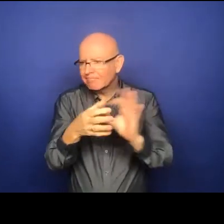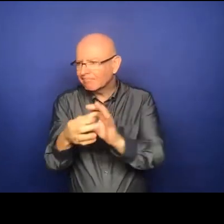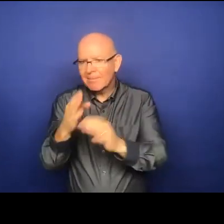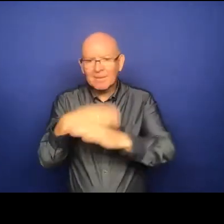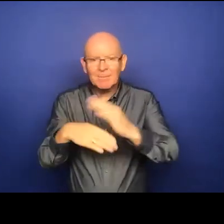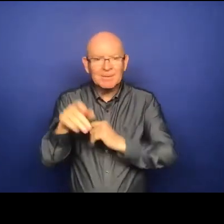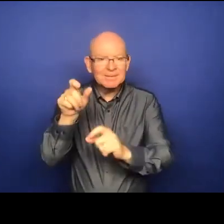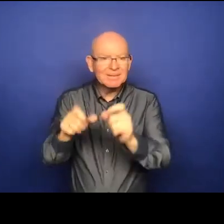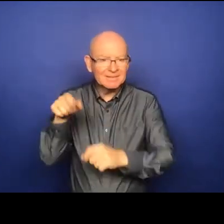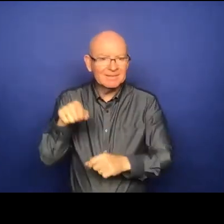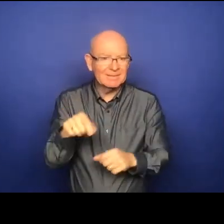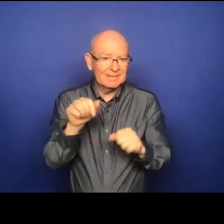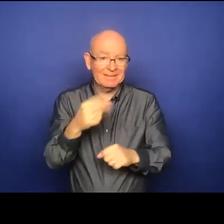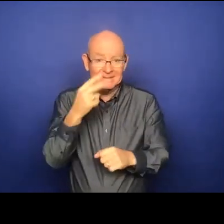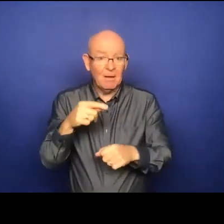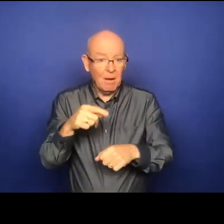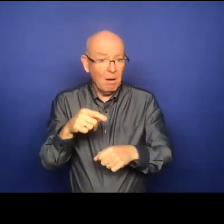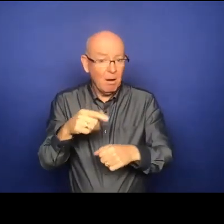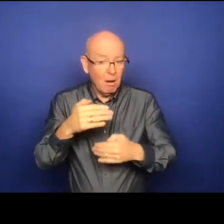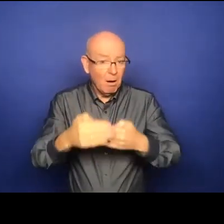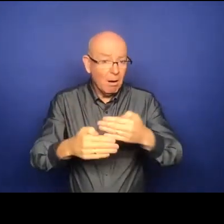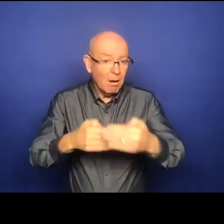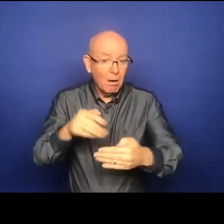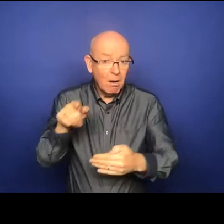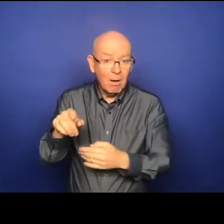world have Constitution that specifically